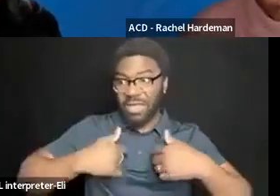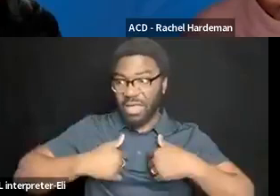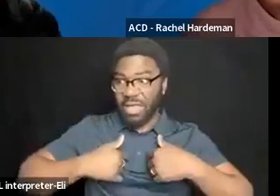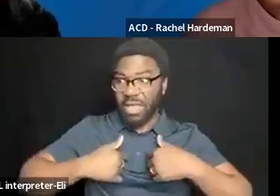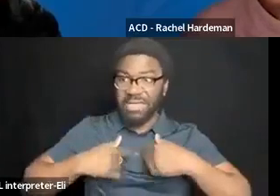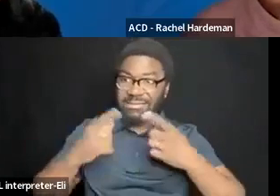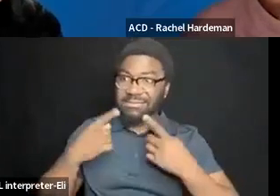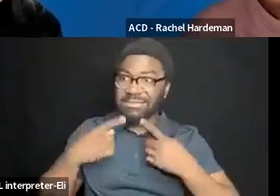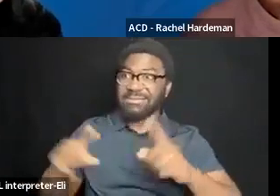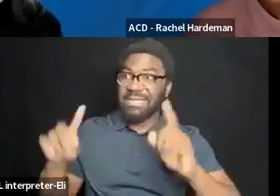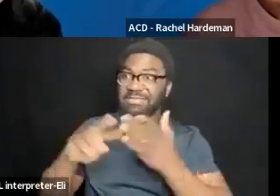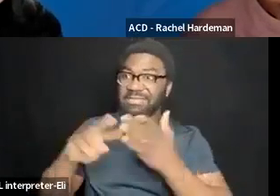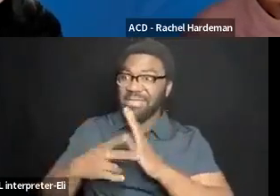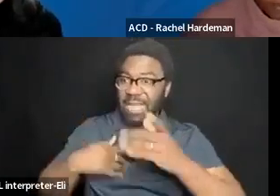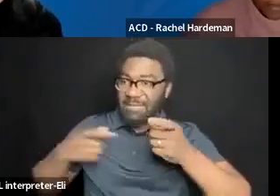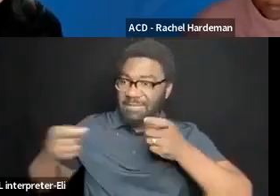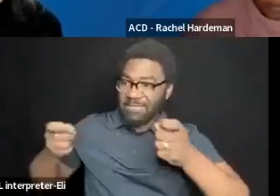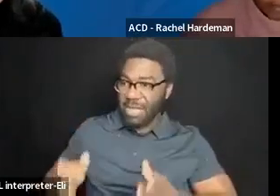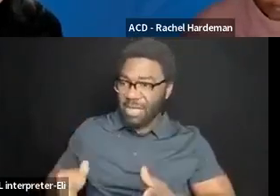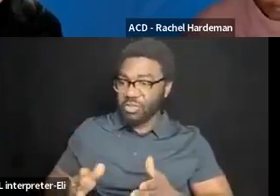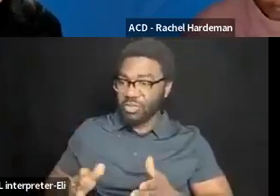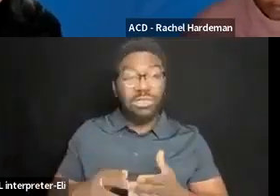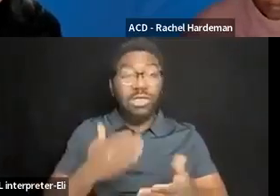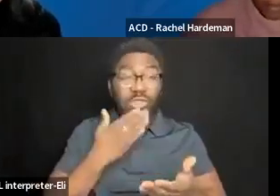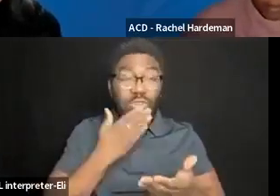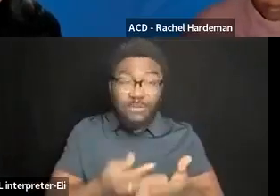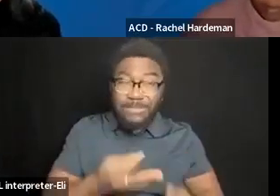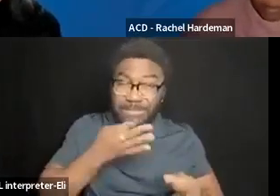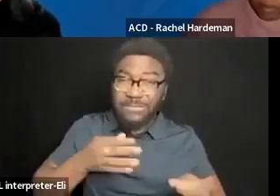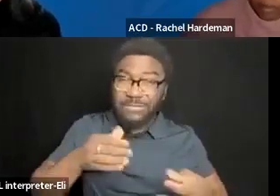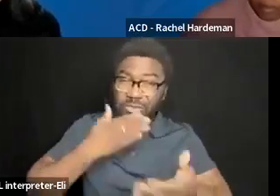as I have to manage or if I can't get that promotion,